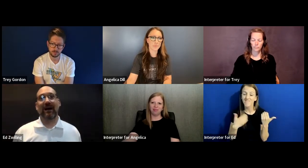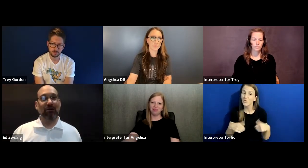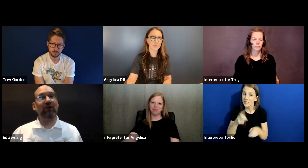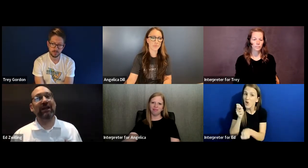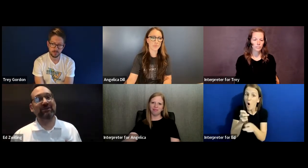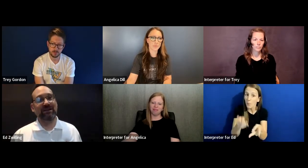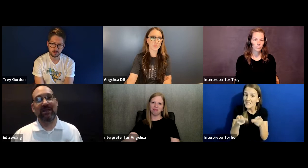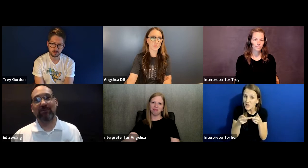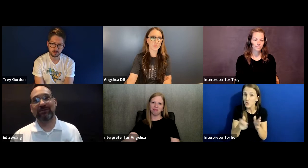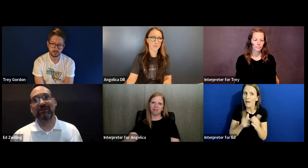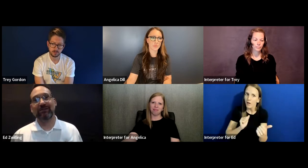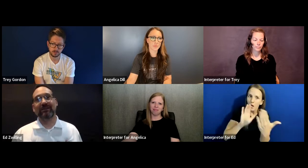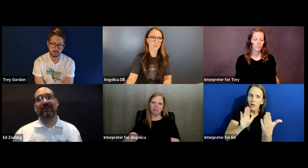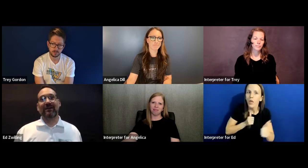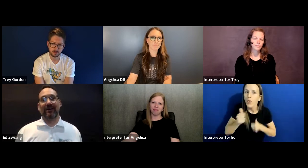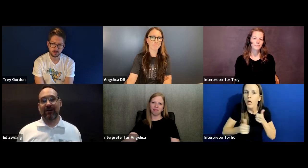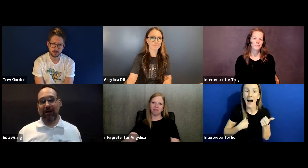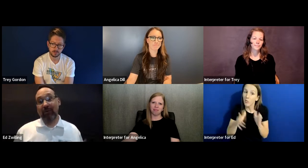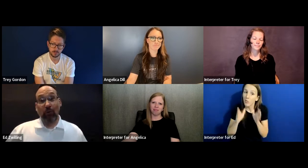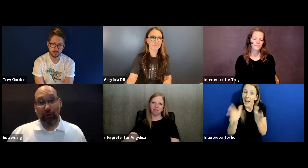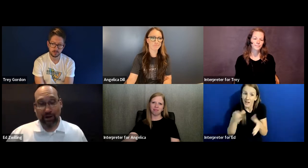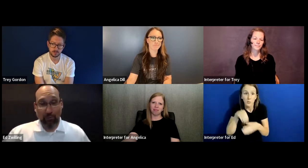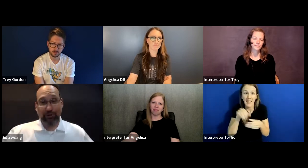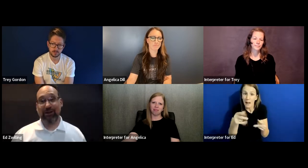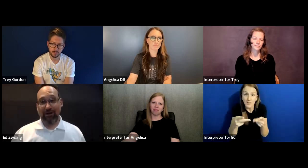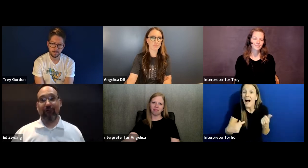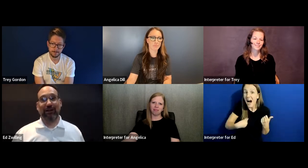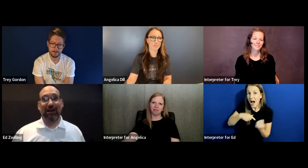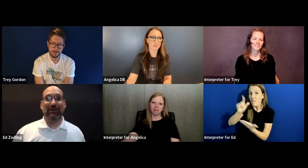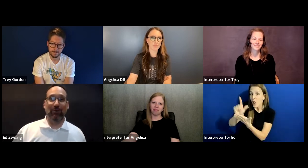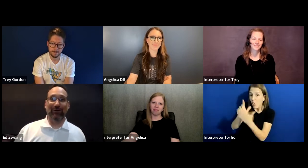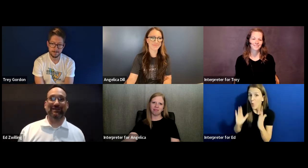know i would hate to be in that position um i'm a lawyer and i'm a pretty non-confrontational person